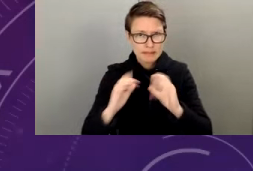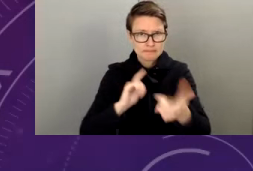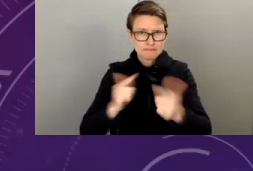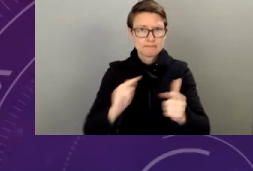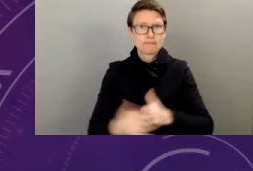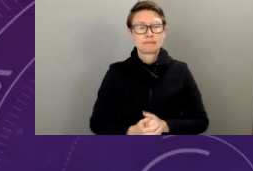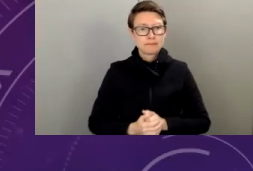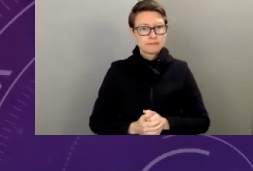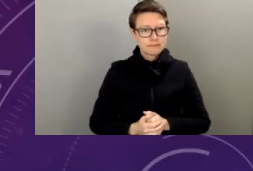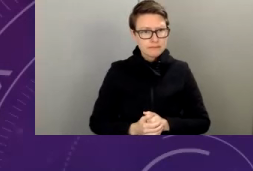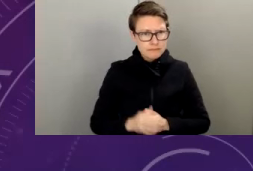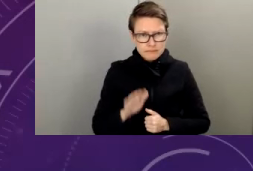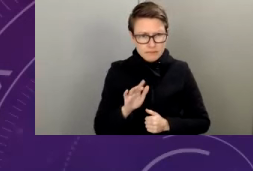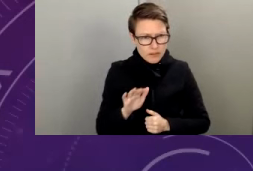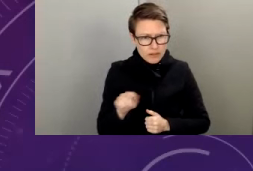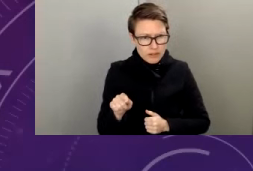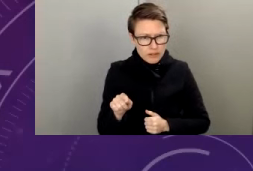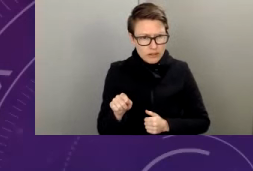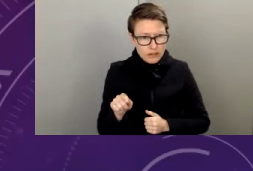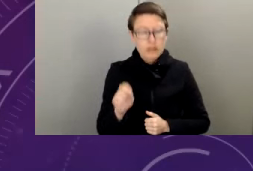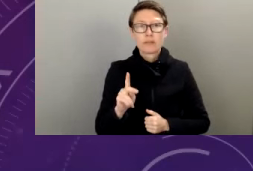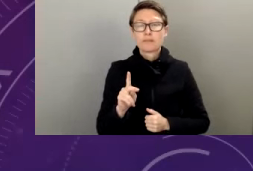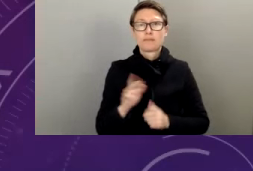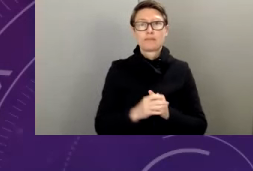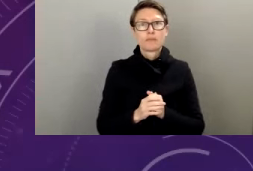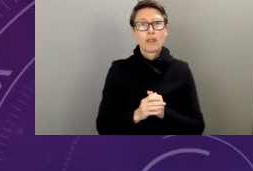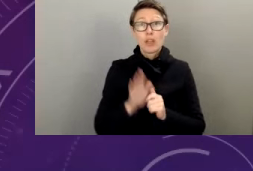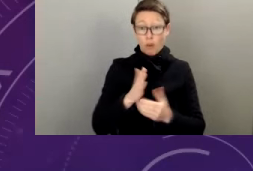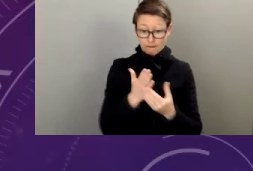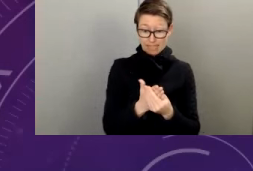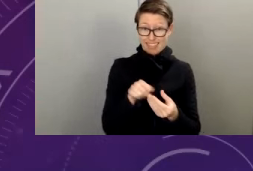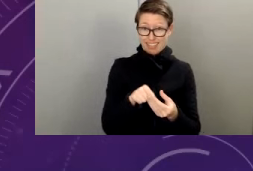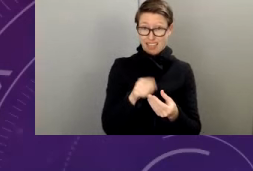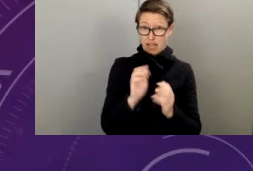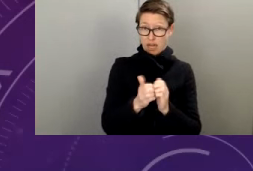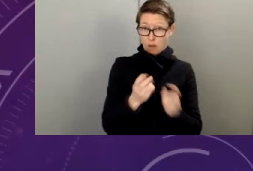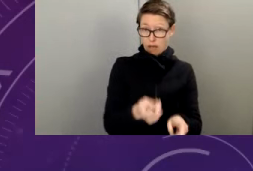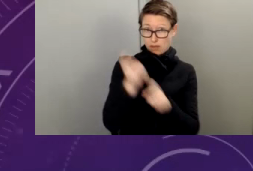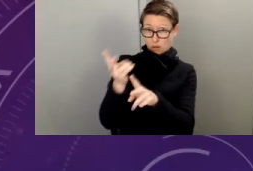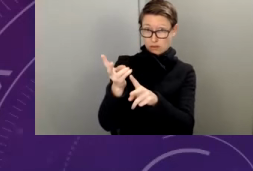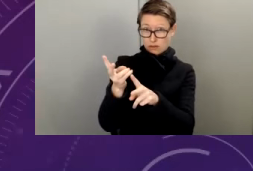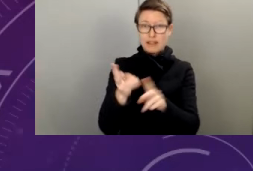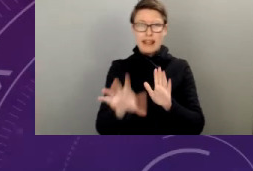let's see, it's actually okay. So now uploading your actual files, you're going to click on Choose File to select.